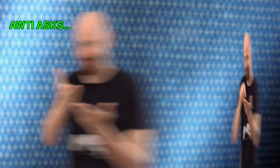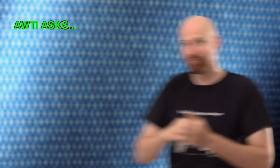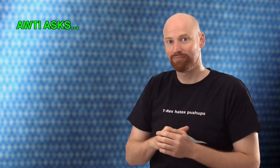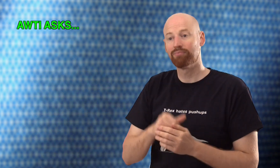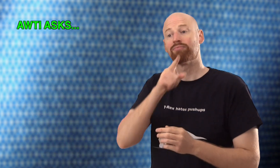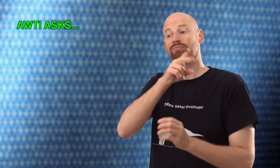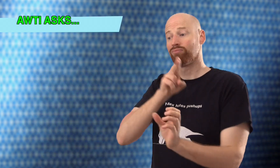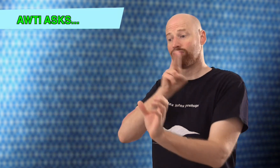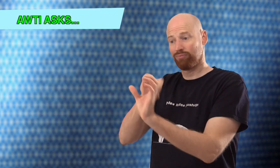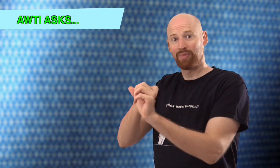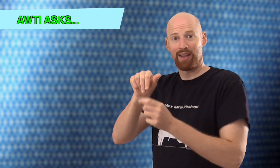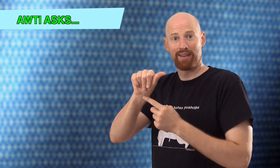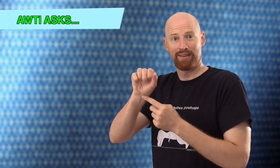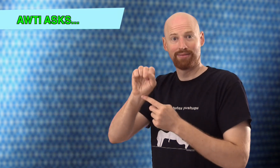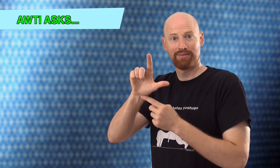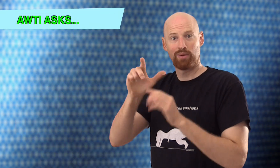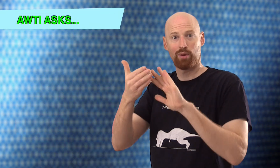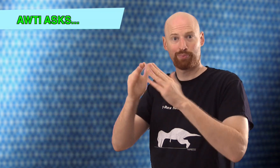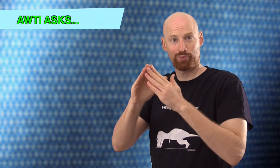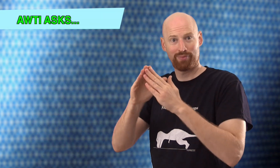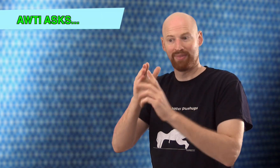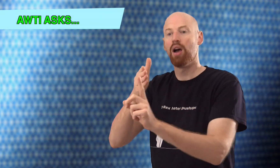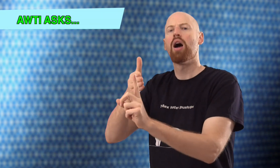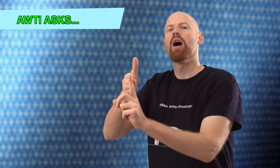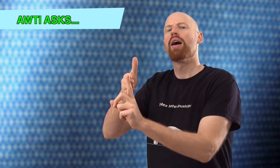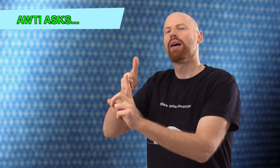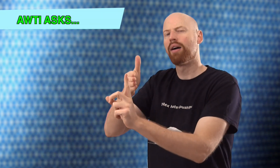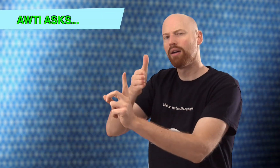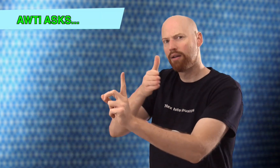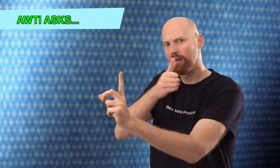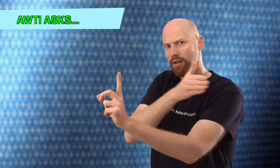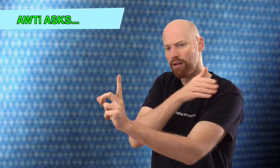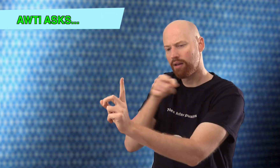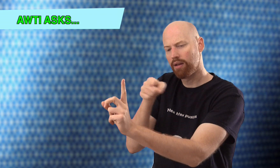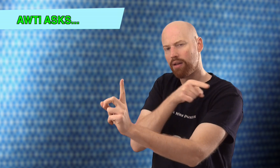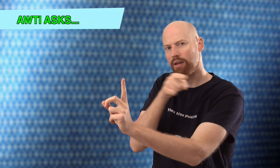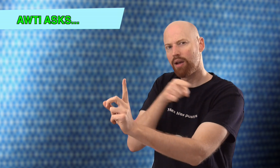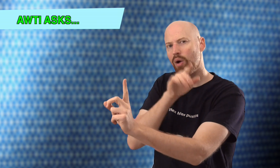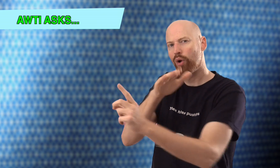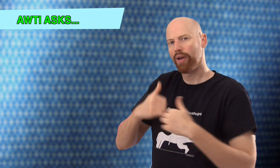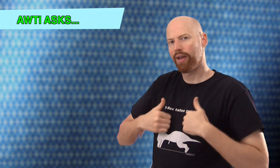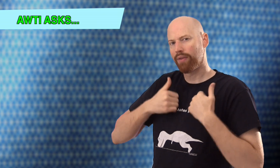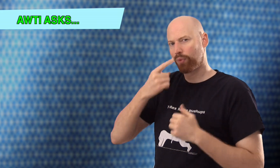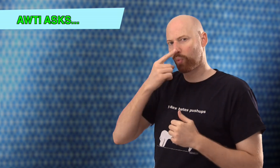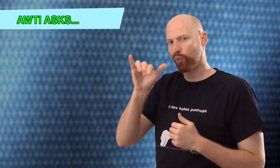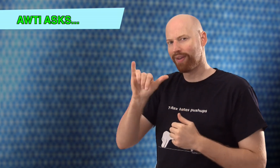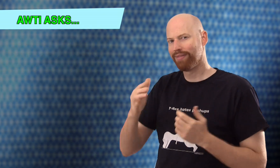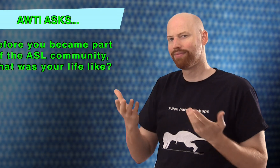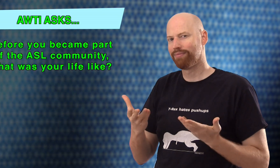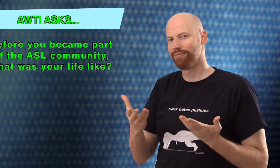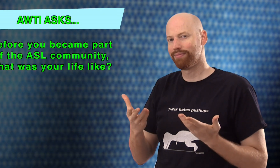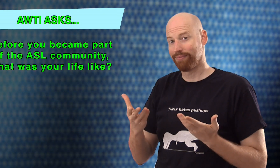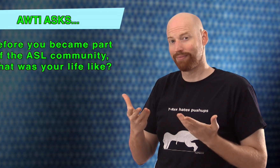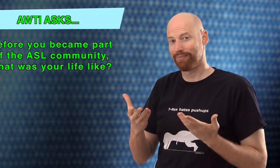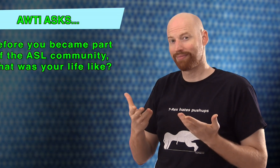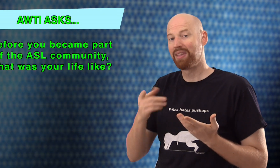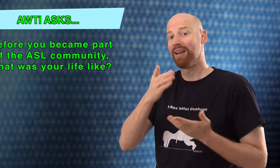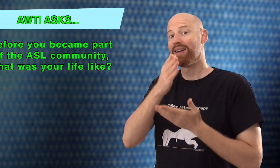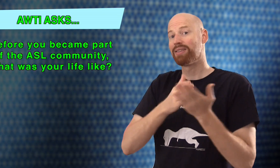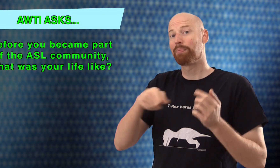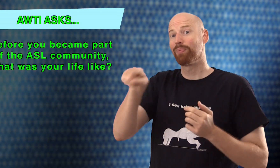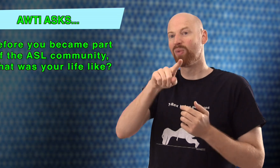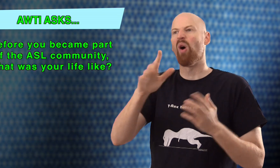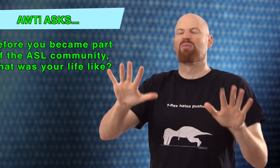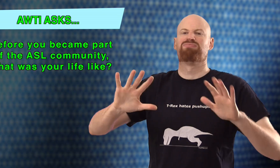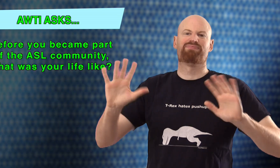question. Before you became part of the ASL community, what was your life like? Some of you will be